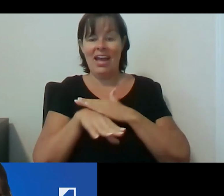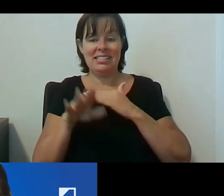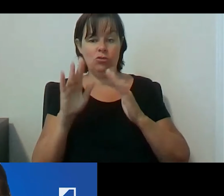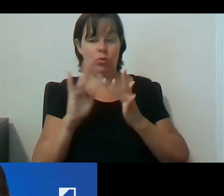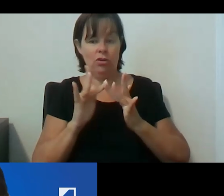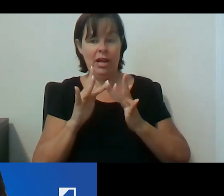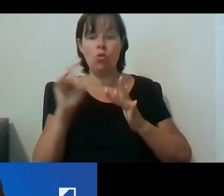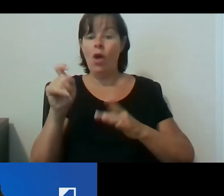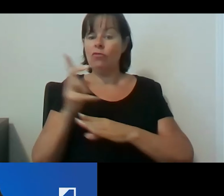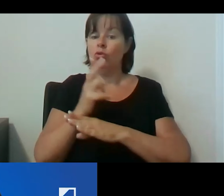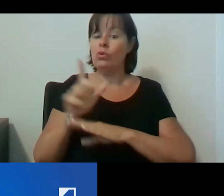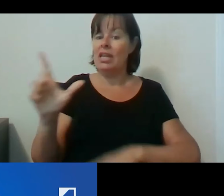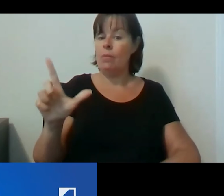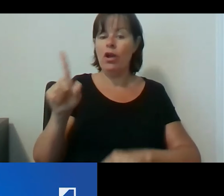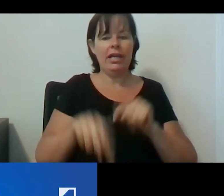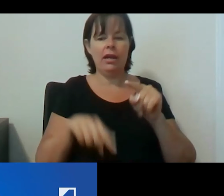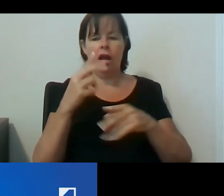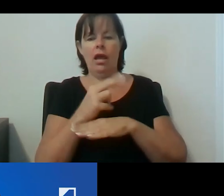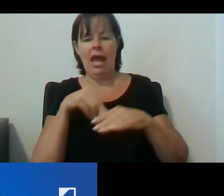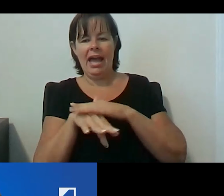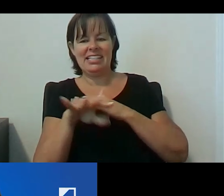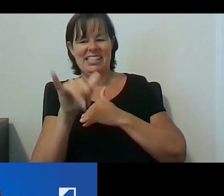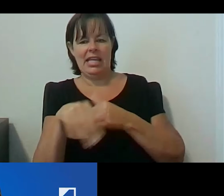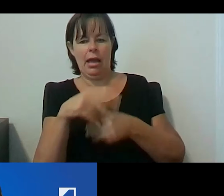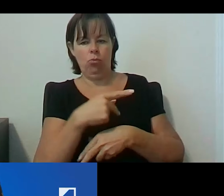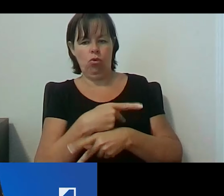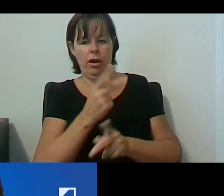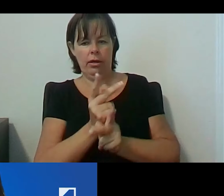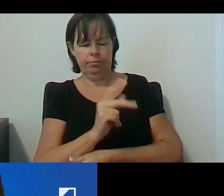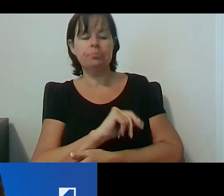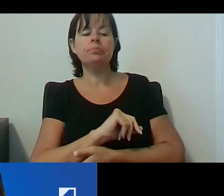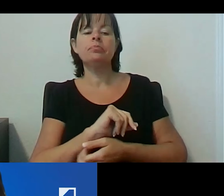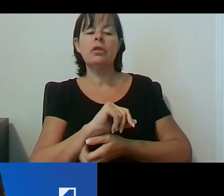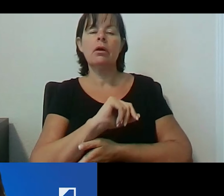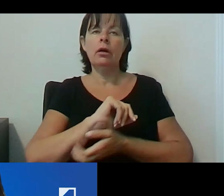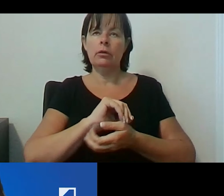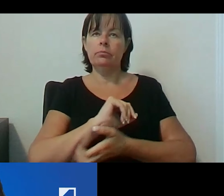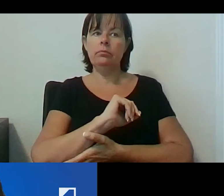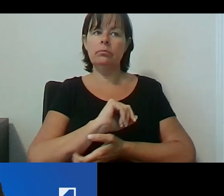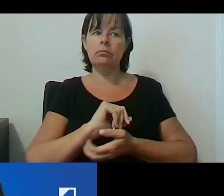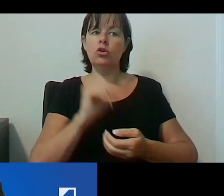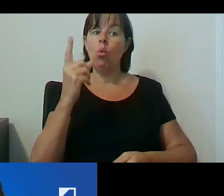access that product right so one of the things I try to advocate for is complete responsiveness